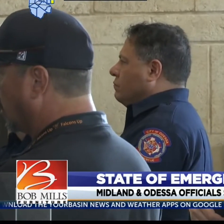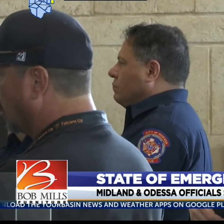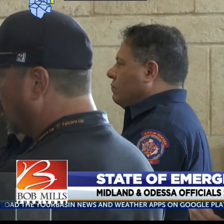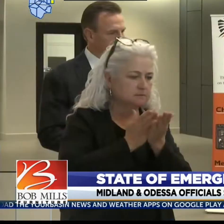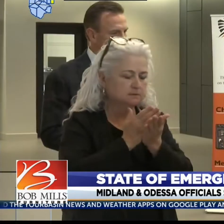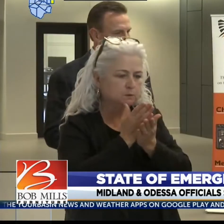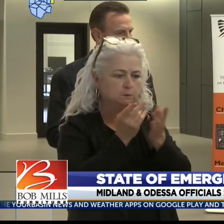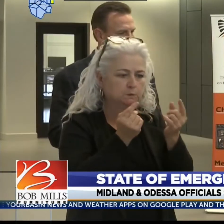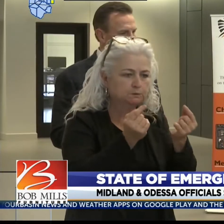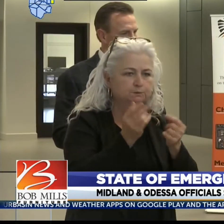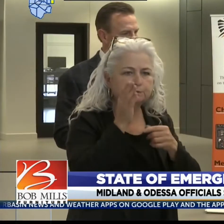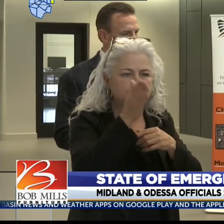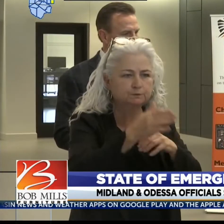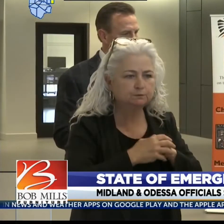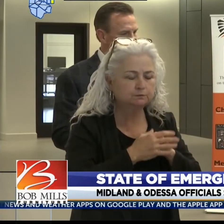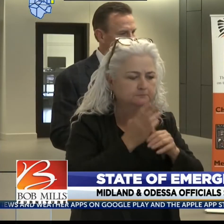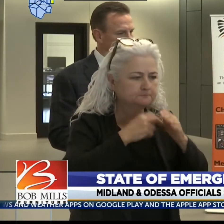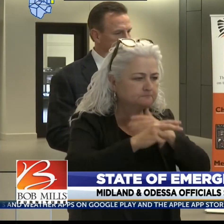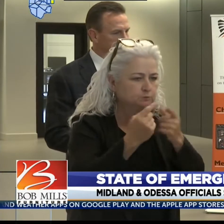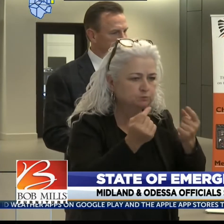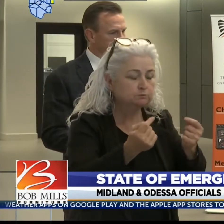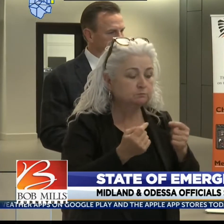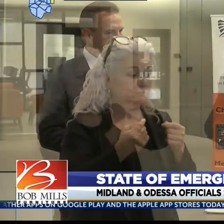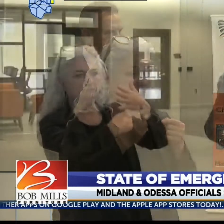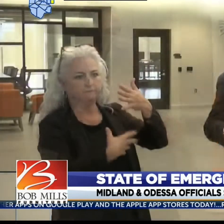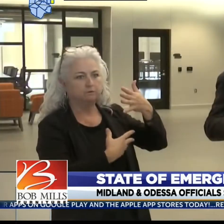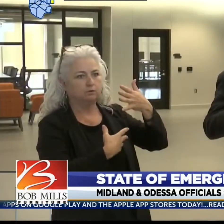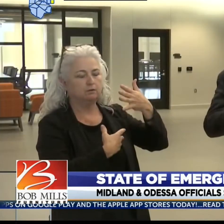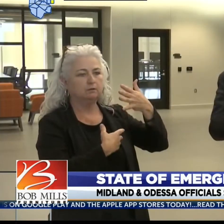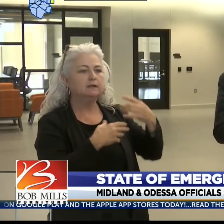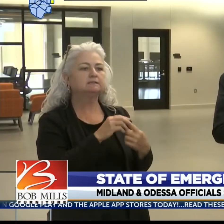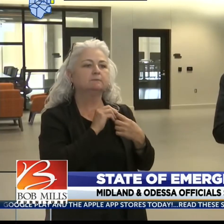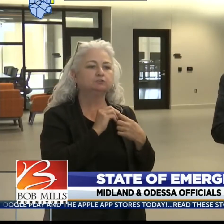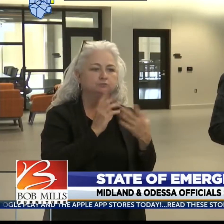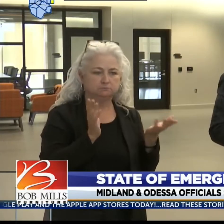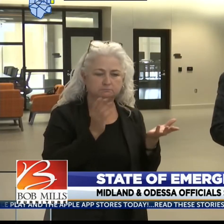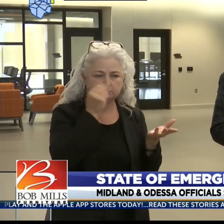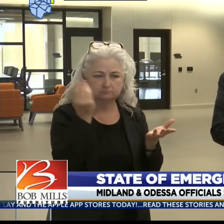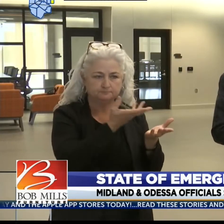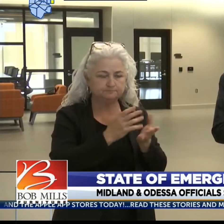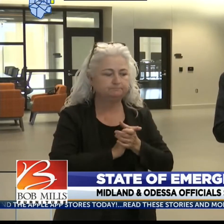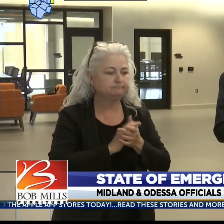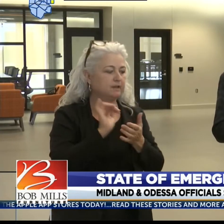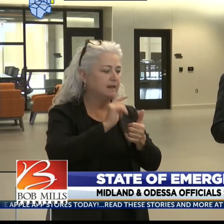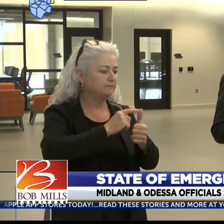GUILTY OF A CRIME PUNISHABLE AS A CLASS C MISDEMEANOR OR FINE NOT TO EXCEED 500-DOLLARS" "EXCEPTIONS TO THAT, SOME OF THOSE THINGS ARE LIKE, MALLS, PLACES OF WORSHIP, GROCERY STORES. YOU MAY